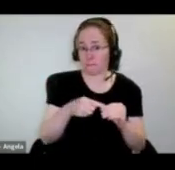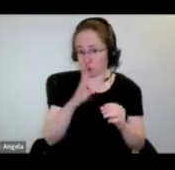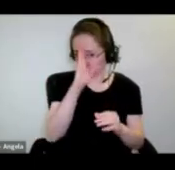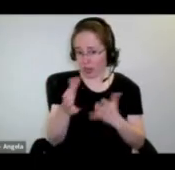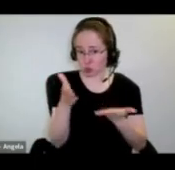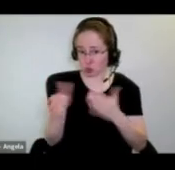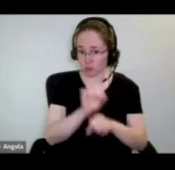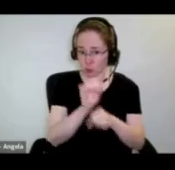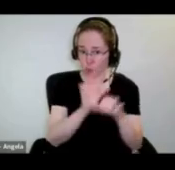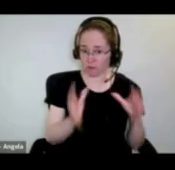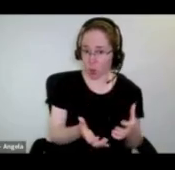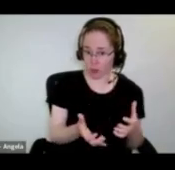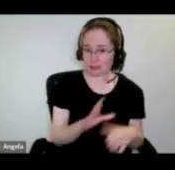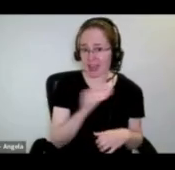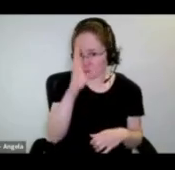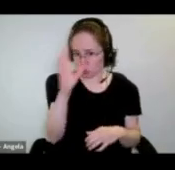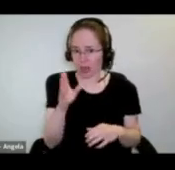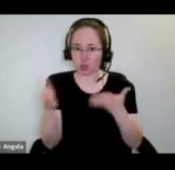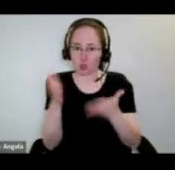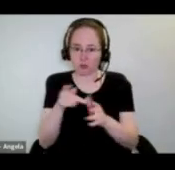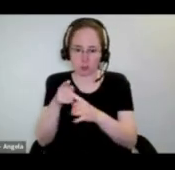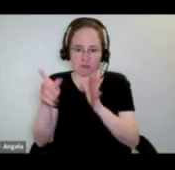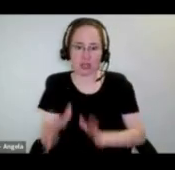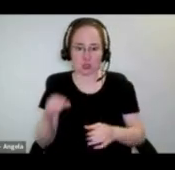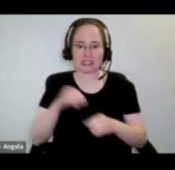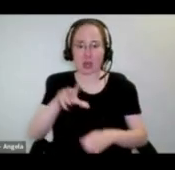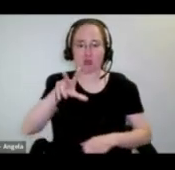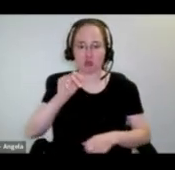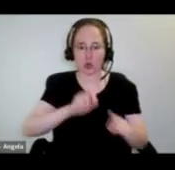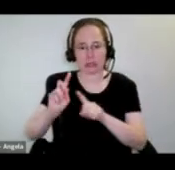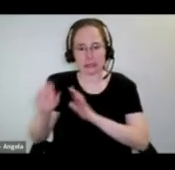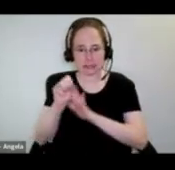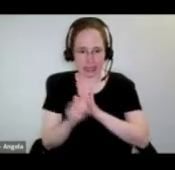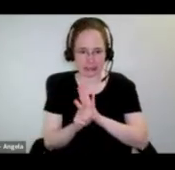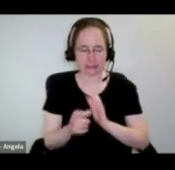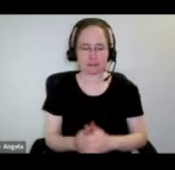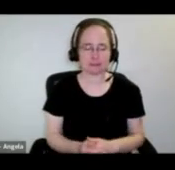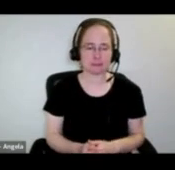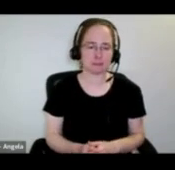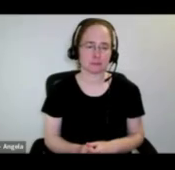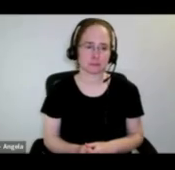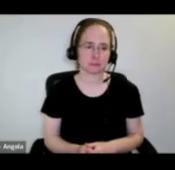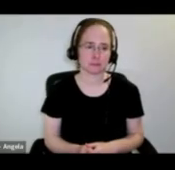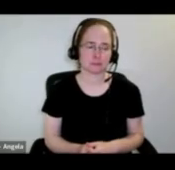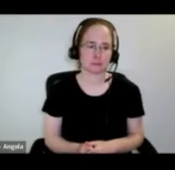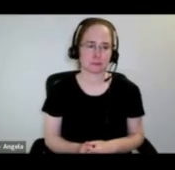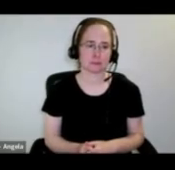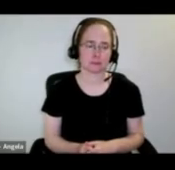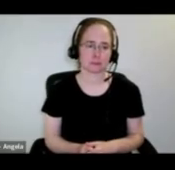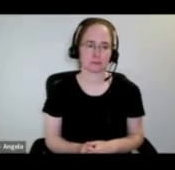Rosa Plasencia: With these surveys, we gather information about the direct service workforce and direct service professionals in 30 states.